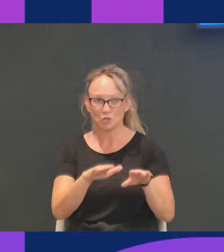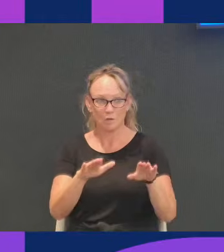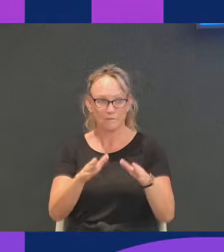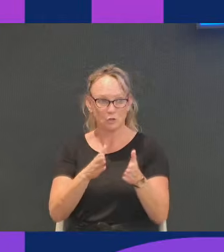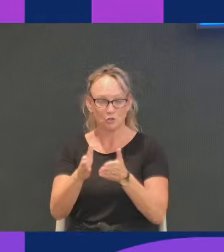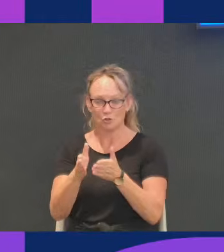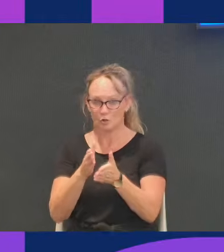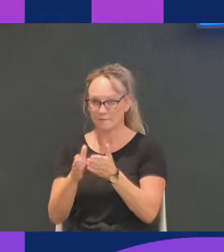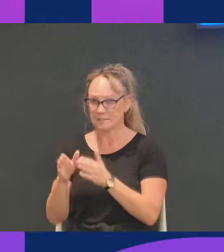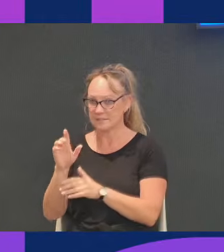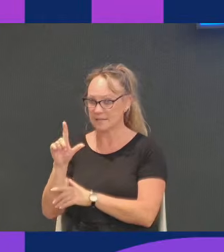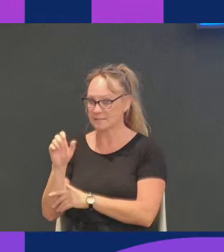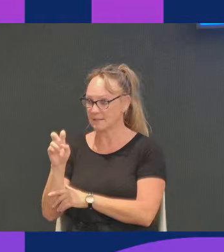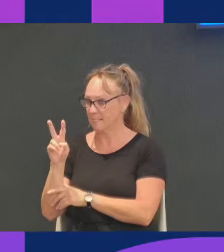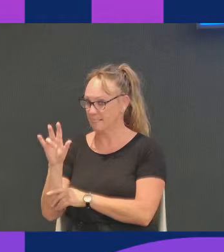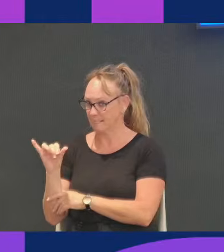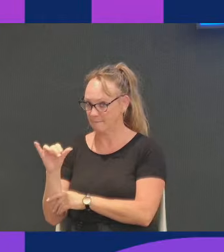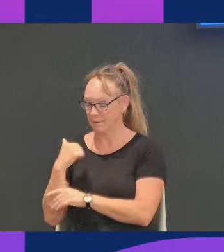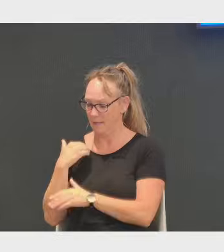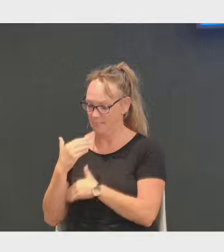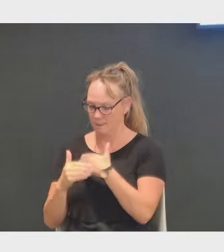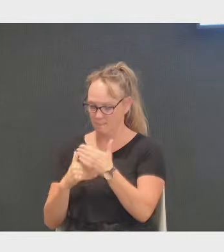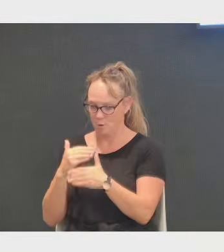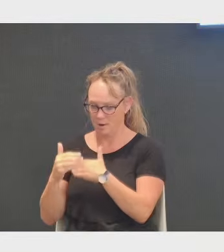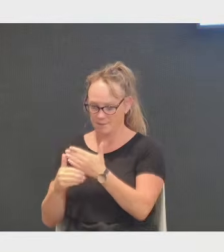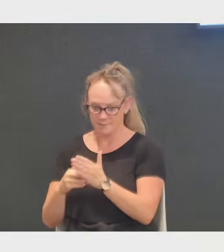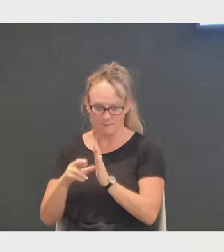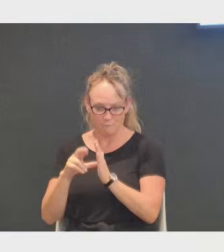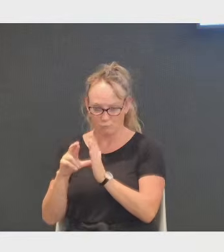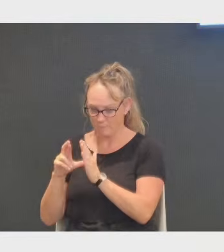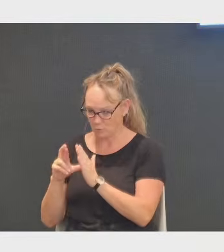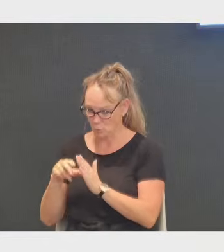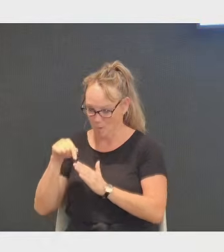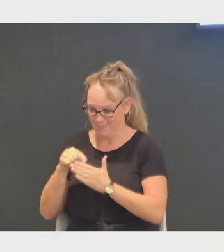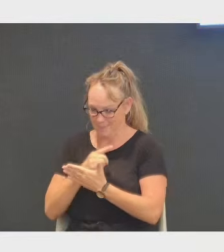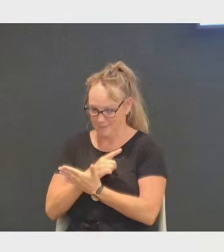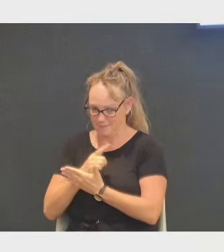date on the review up to the public hearings this week. just a little bit of background on